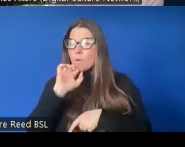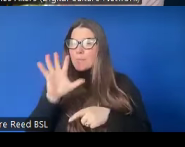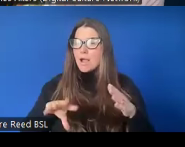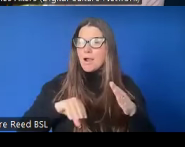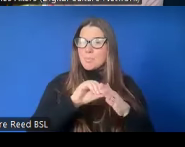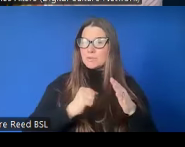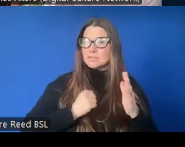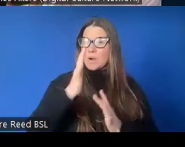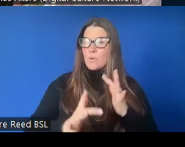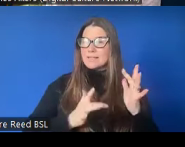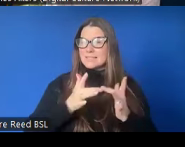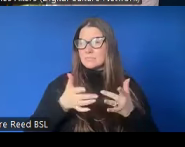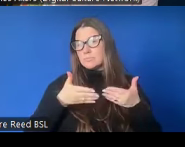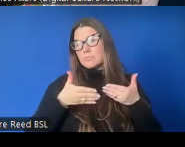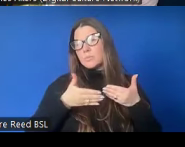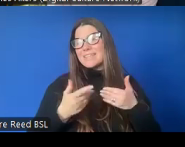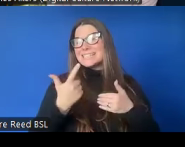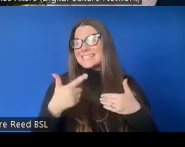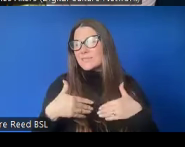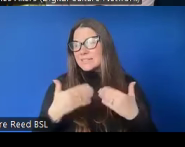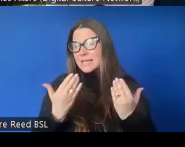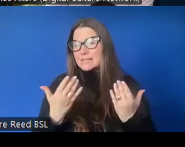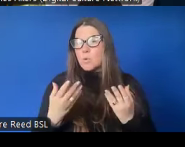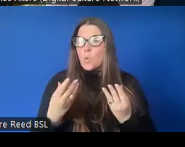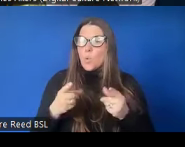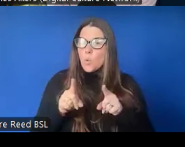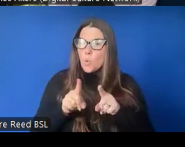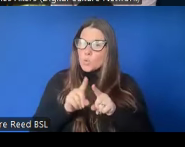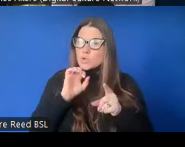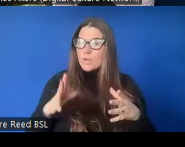as well as a lot of other resources as well. Lots of different things that you might need.